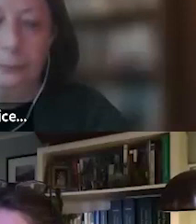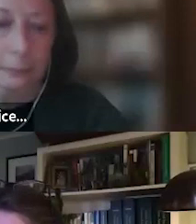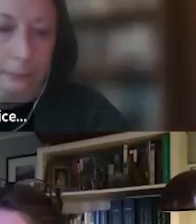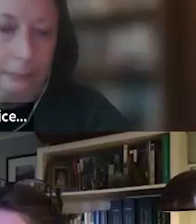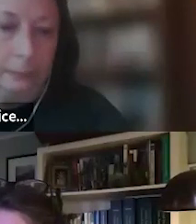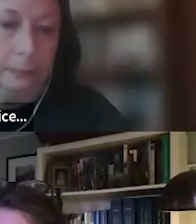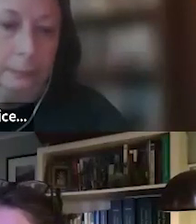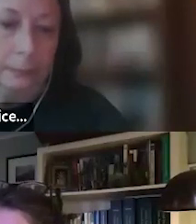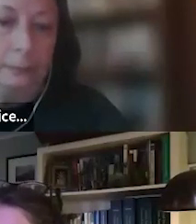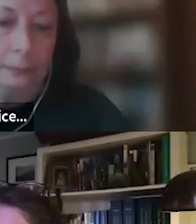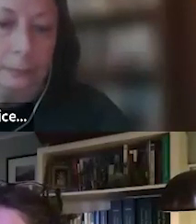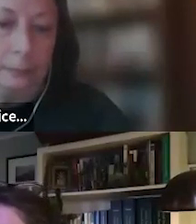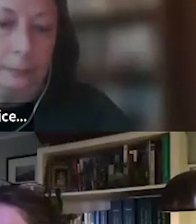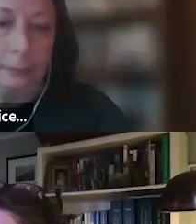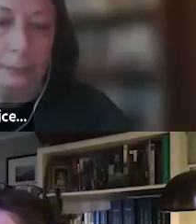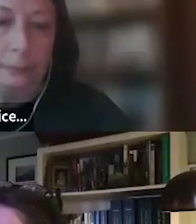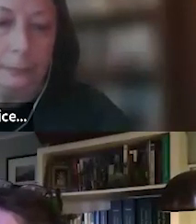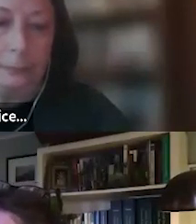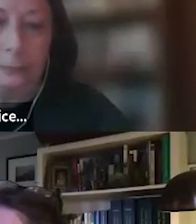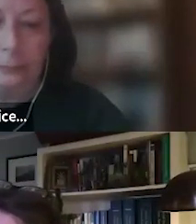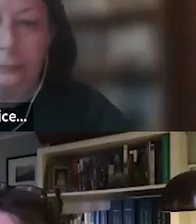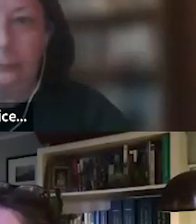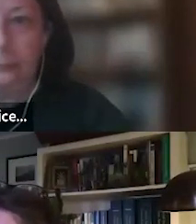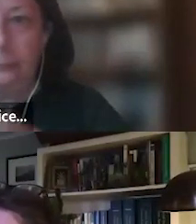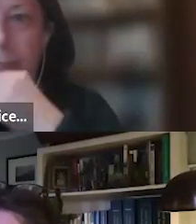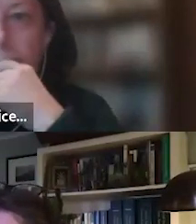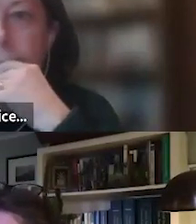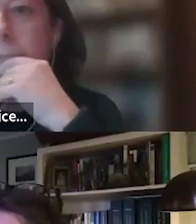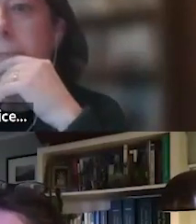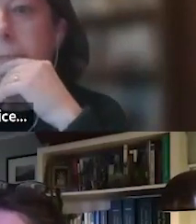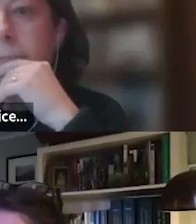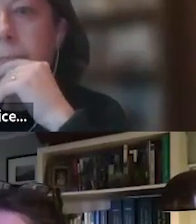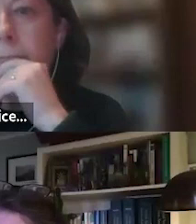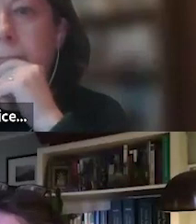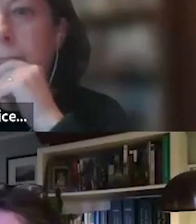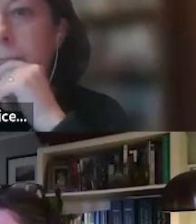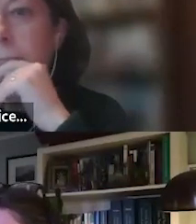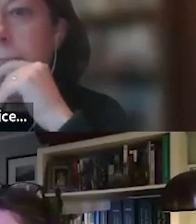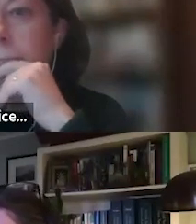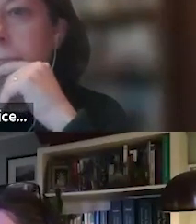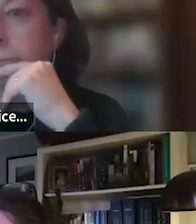to be submitted, knowing that Social Security will determine if an individual is eligible based on their own work record